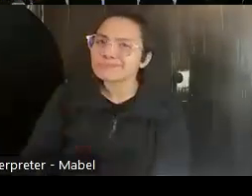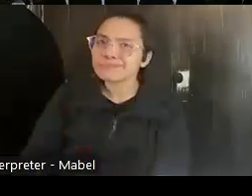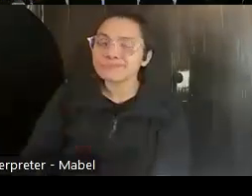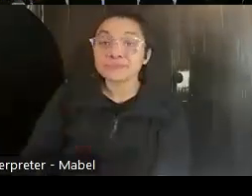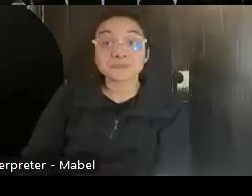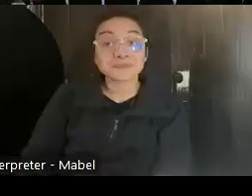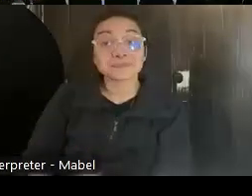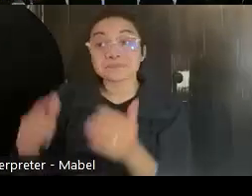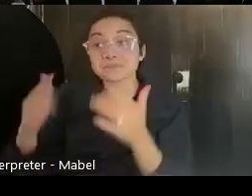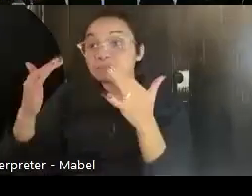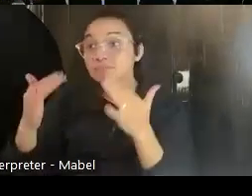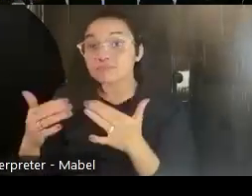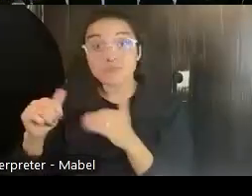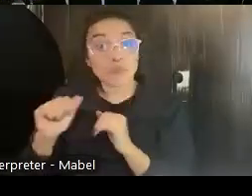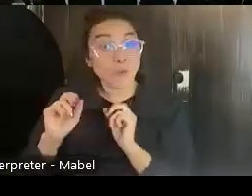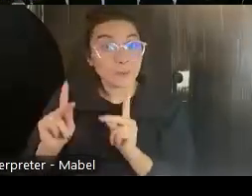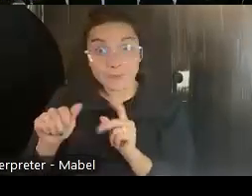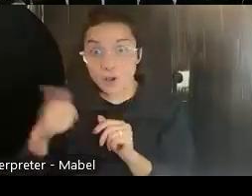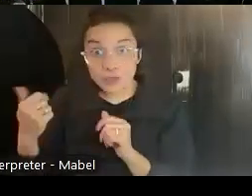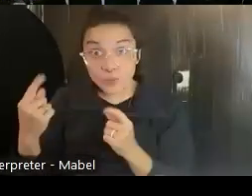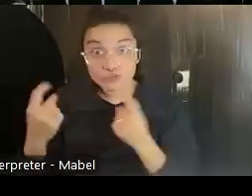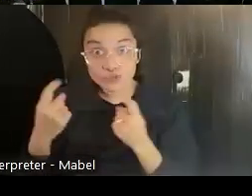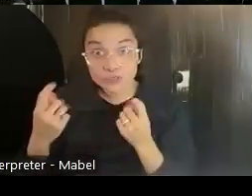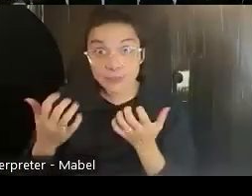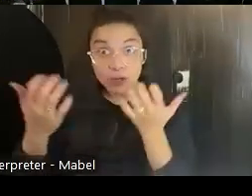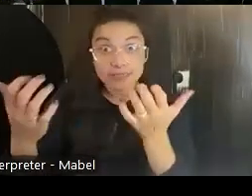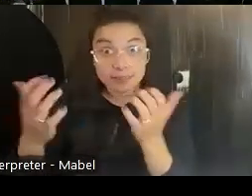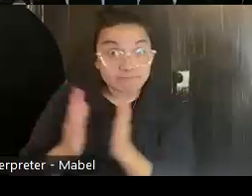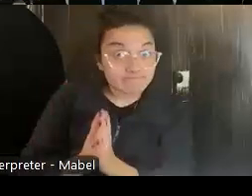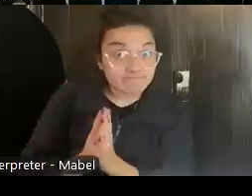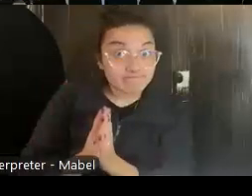we're reading and answering the next online one if you have questions um can you tell us about